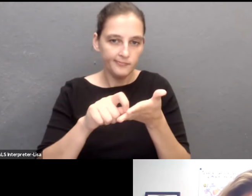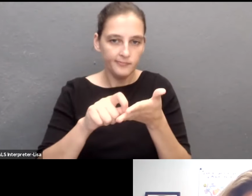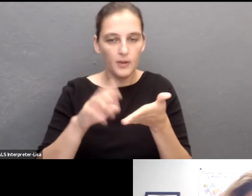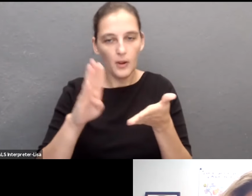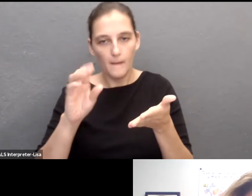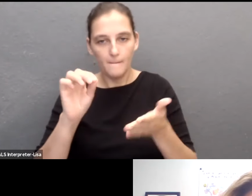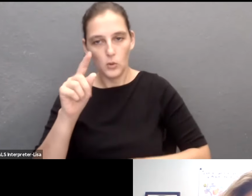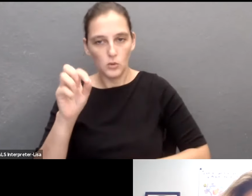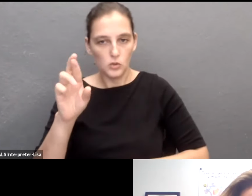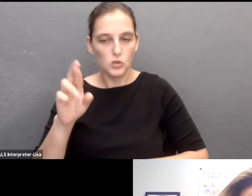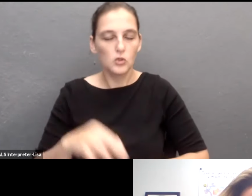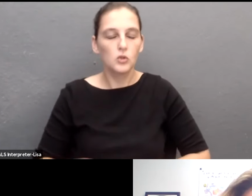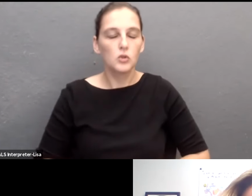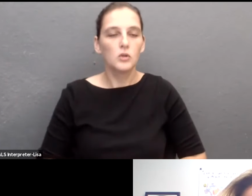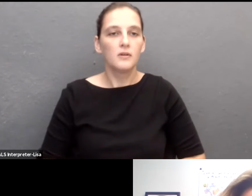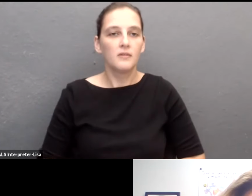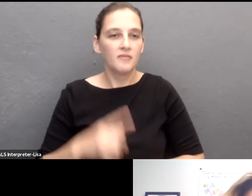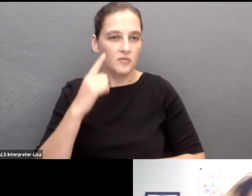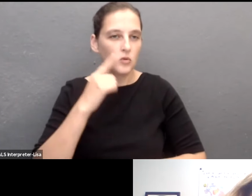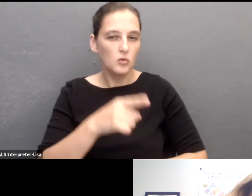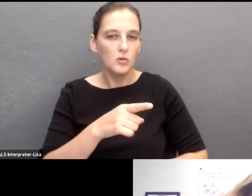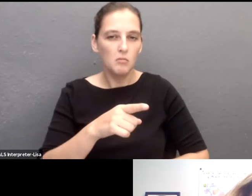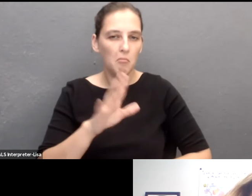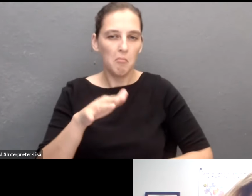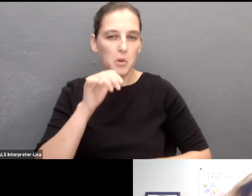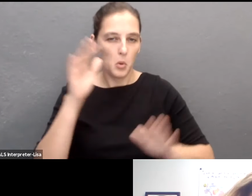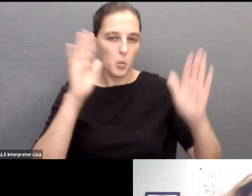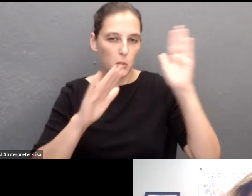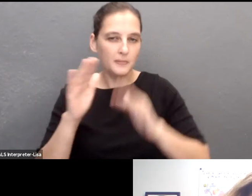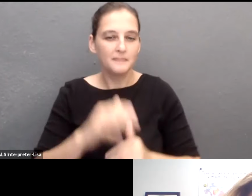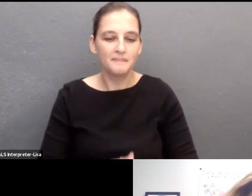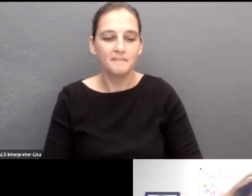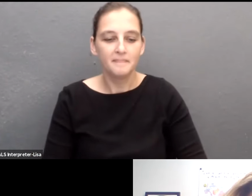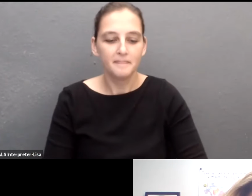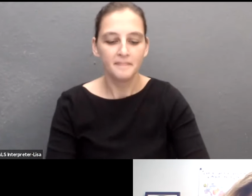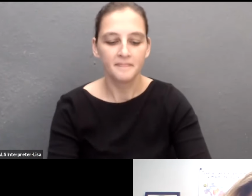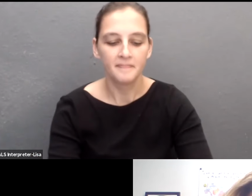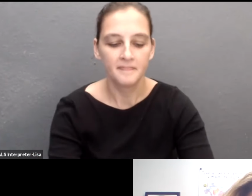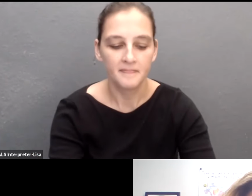for you. So I don't, so don't worry about that Matt Norris: Great.